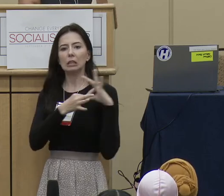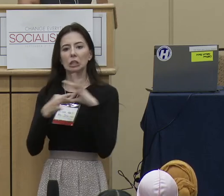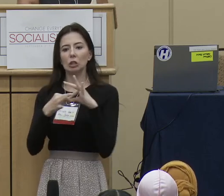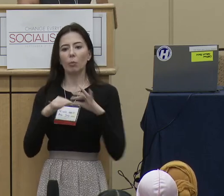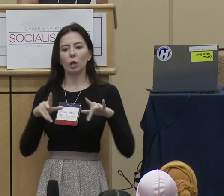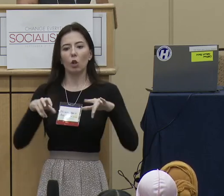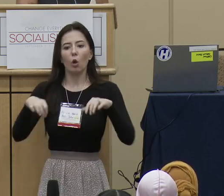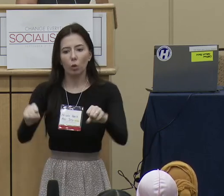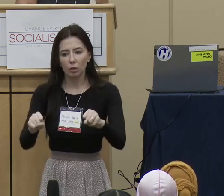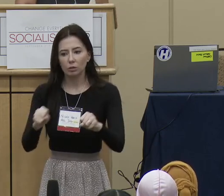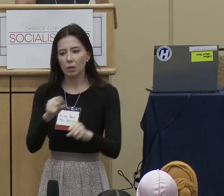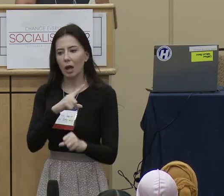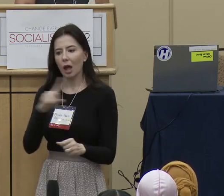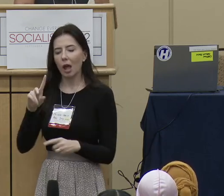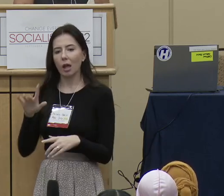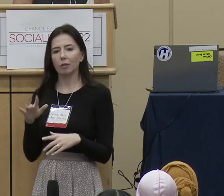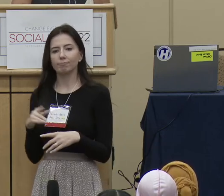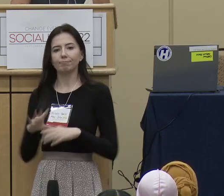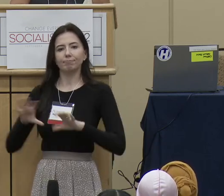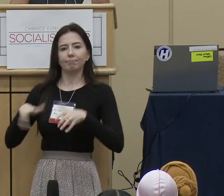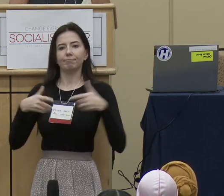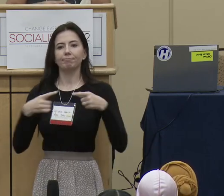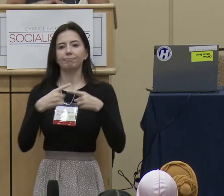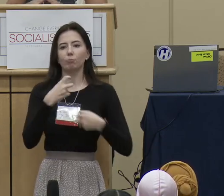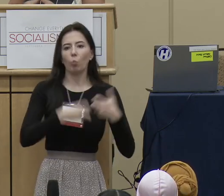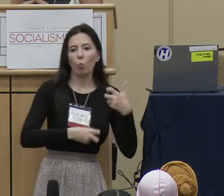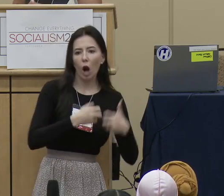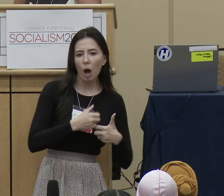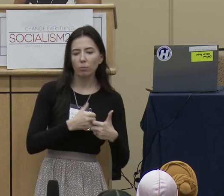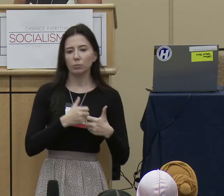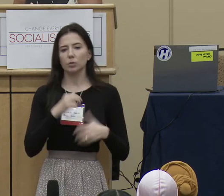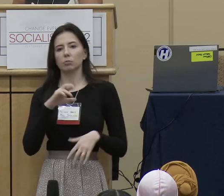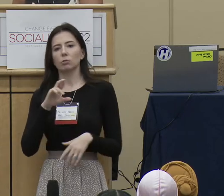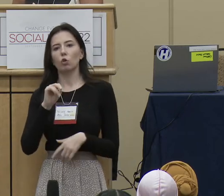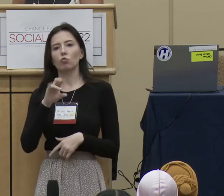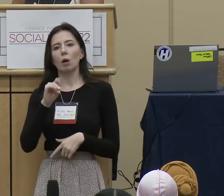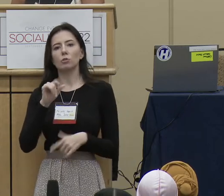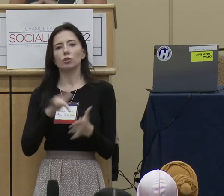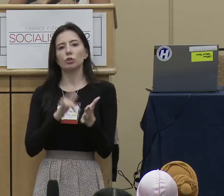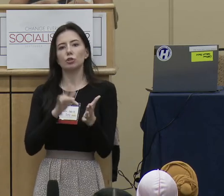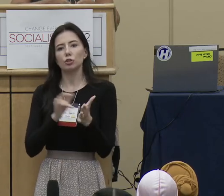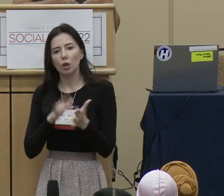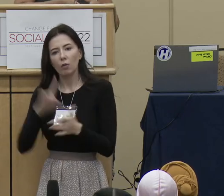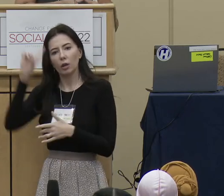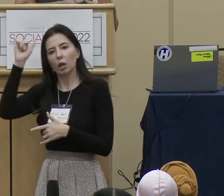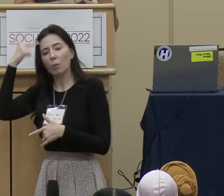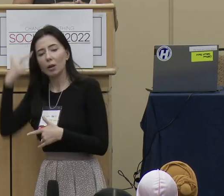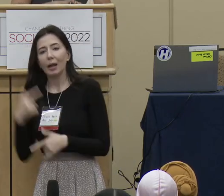struggle against colonialism and the corruption of the governor of Puerto Rico at that time with violence against